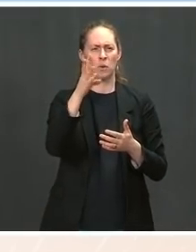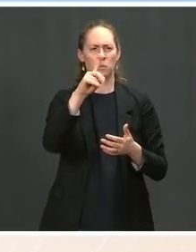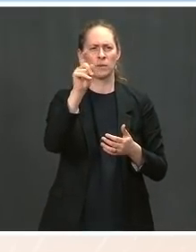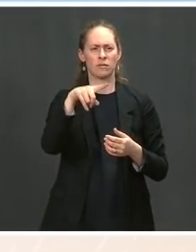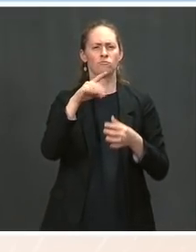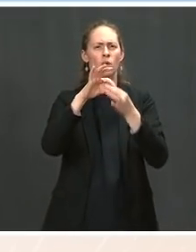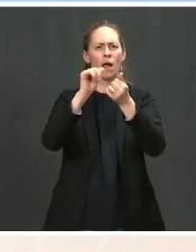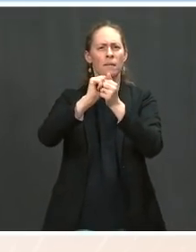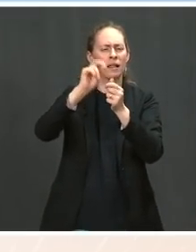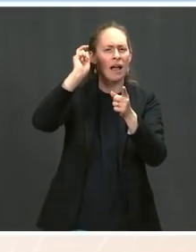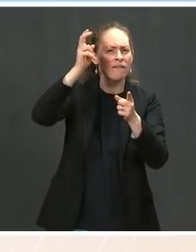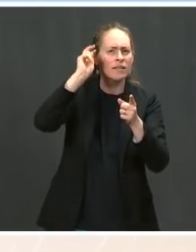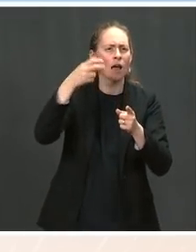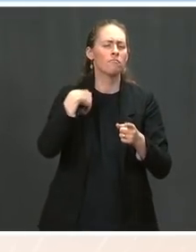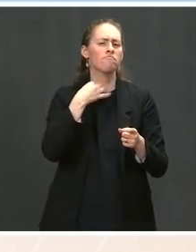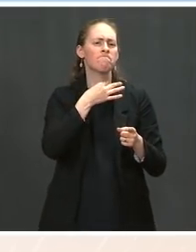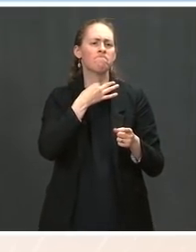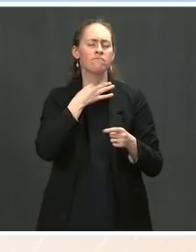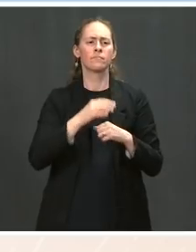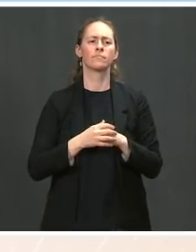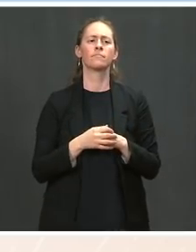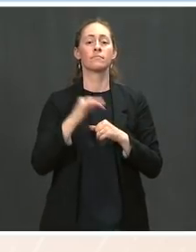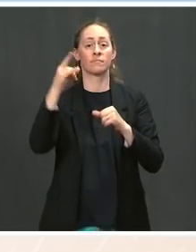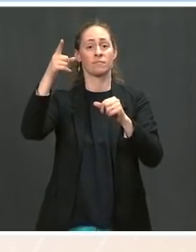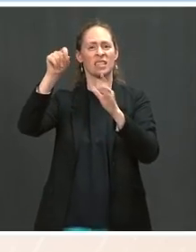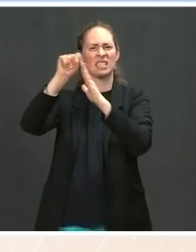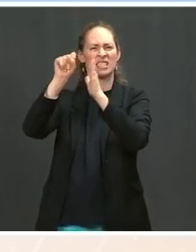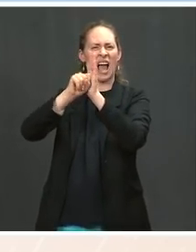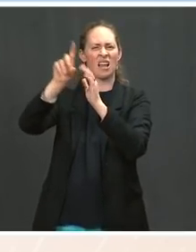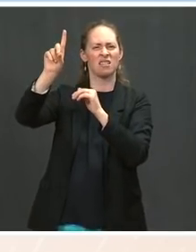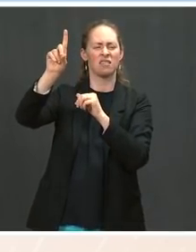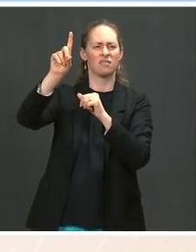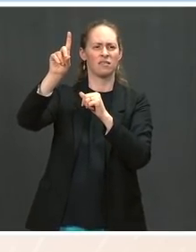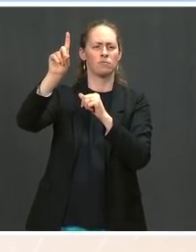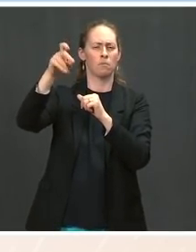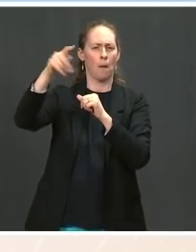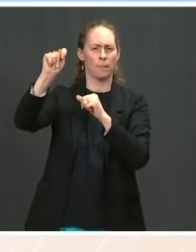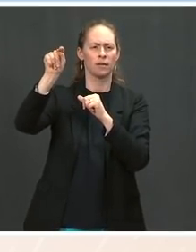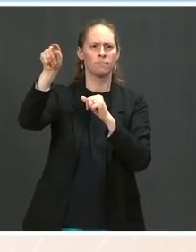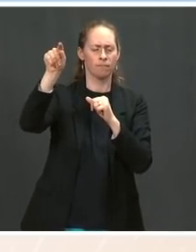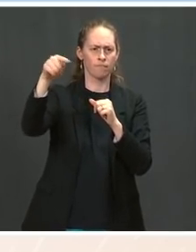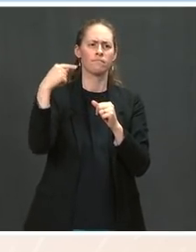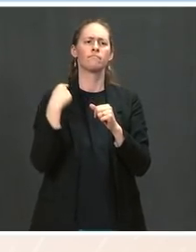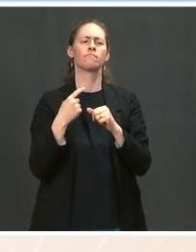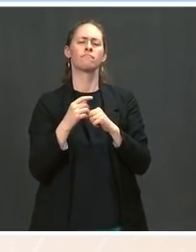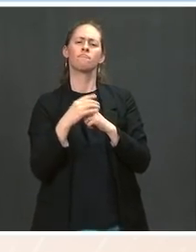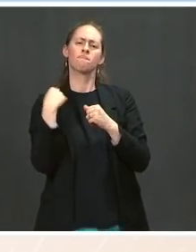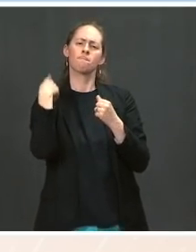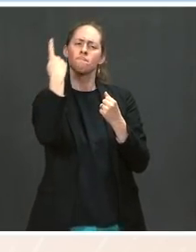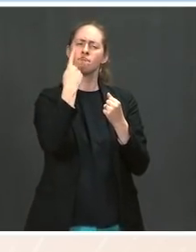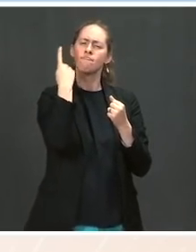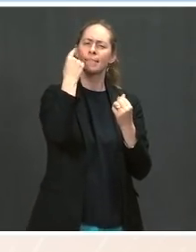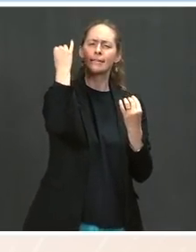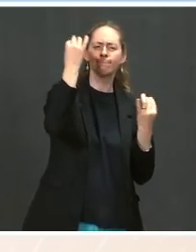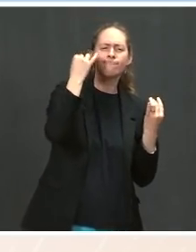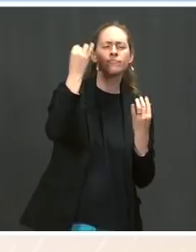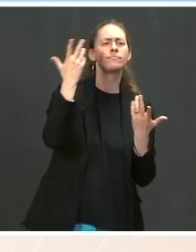When you were State Department spokeswoman, you frequently talked about the importance of conditions-based withdrawals -- Ms. Psaki: Mm-hmm.